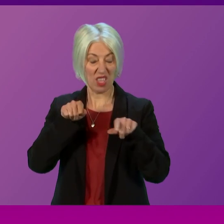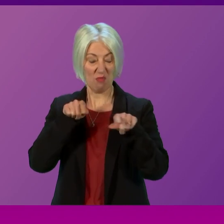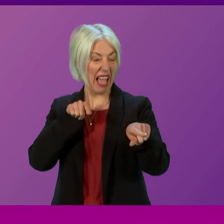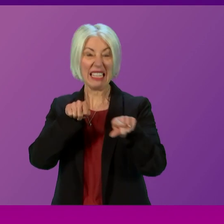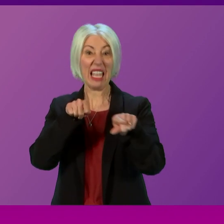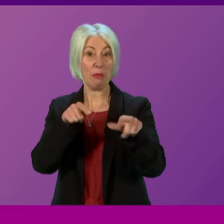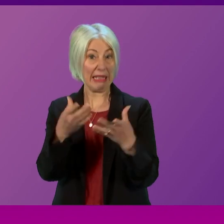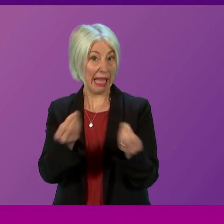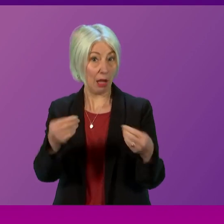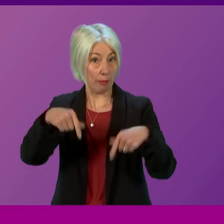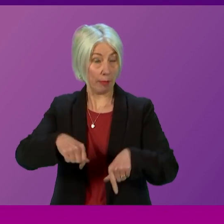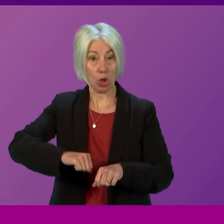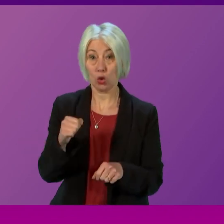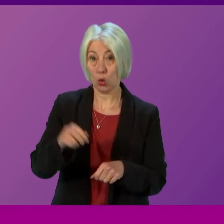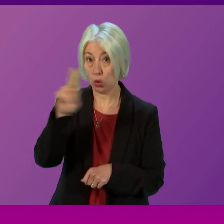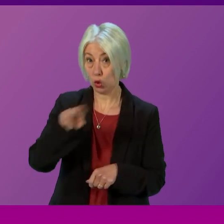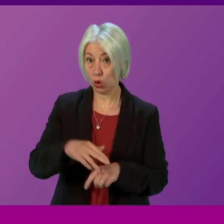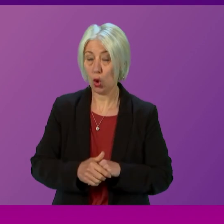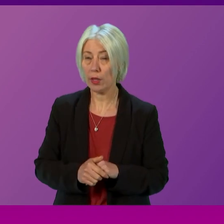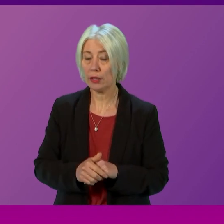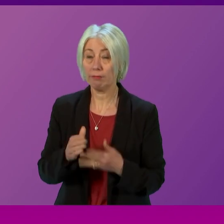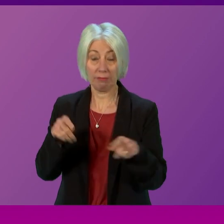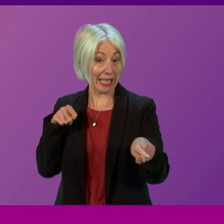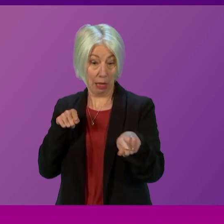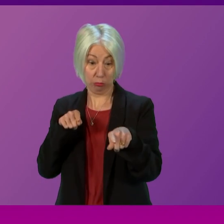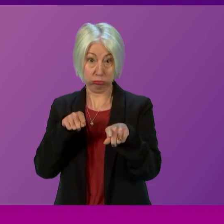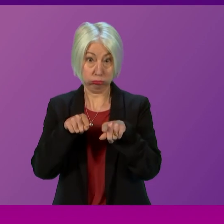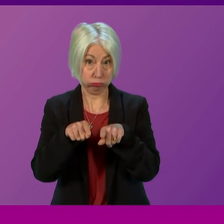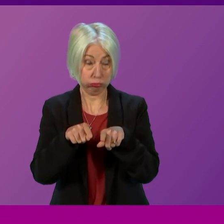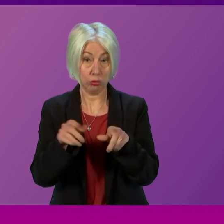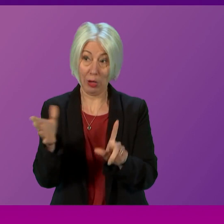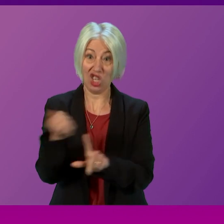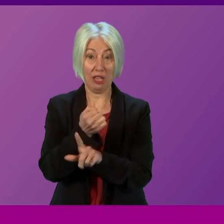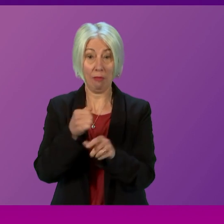The promise was to close the attainment gap over the then forthcoming session of